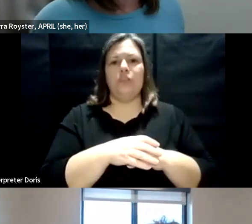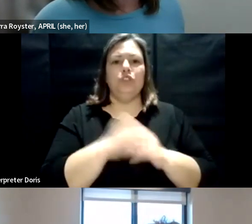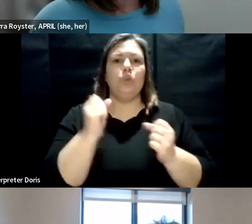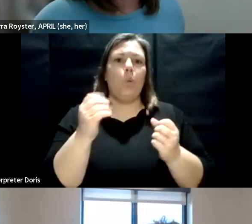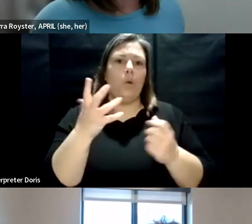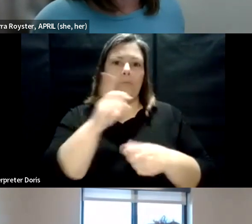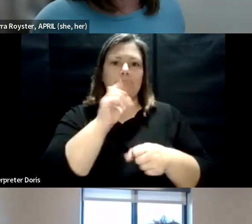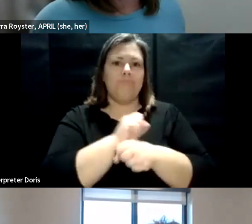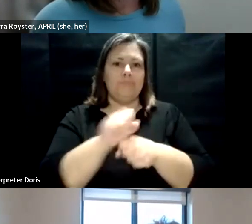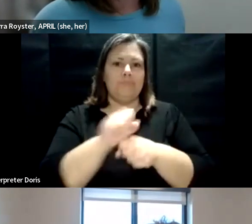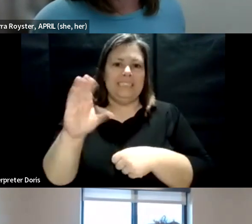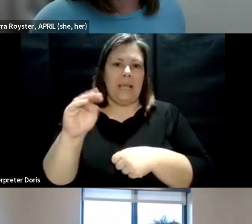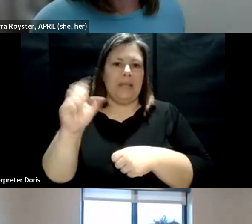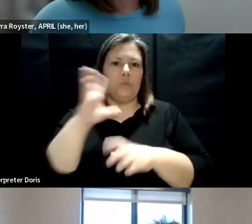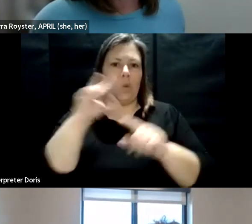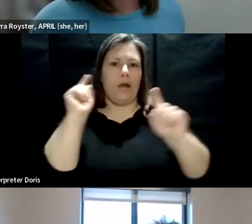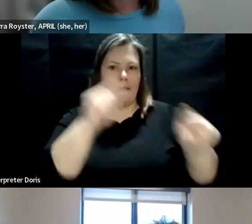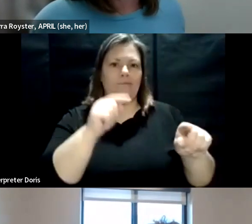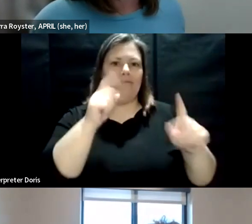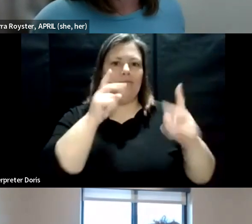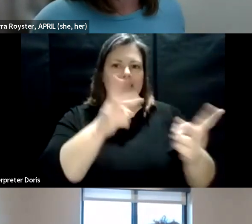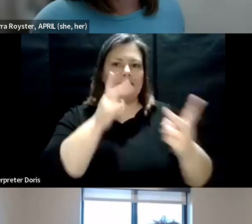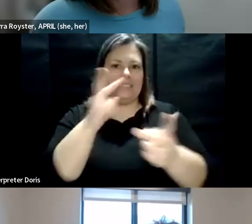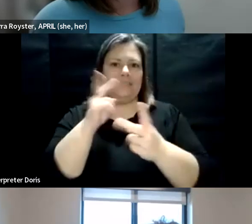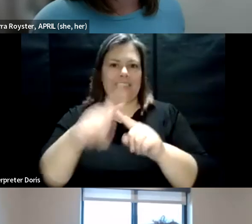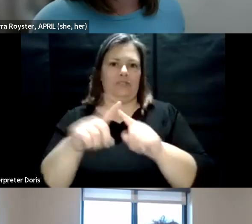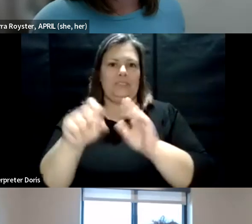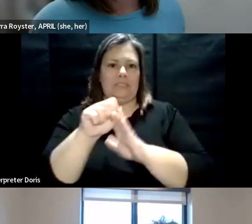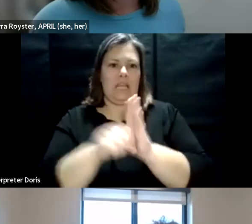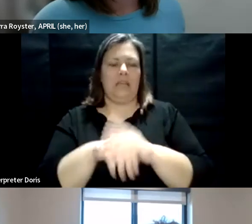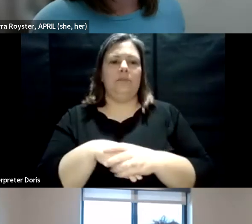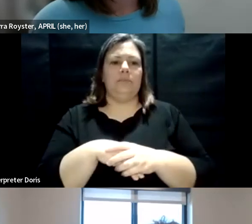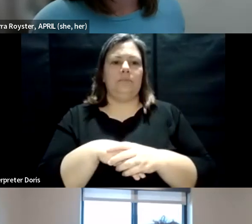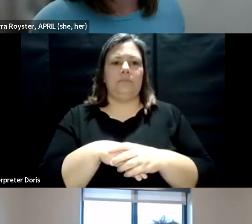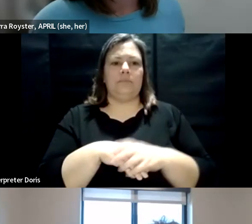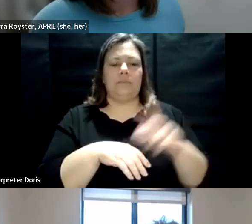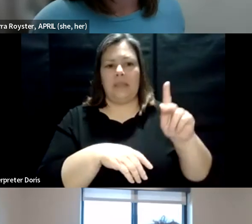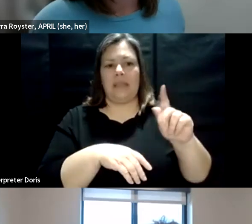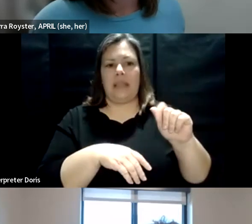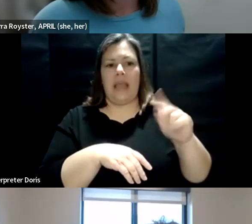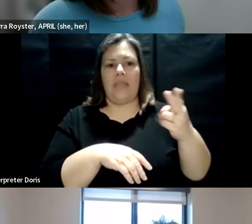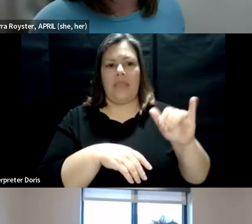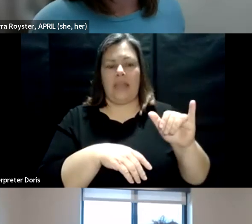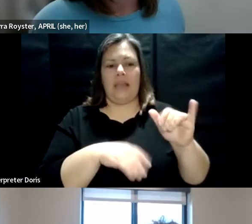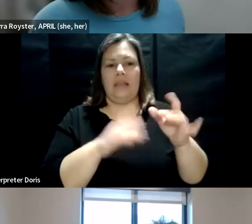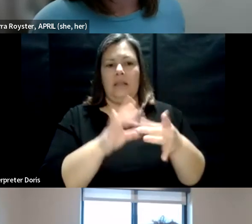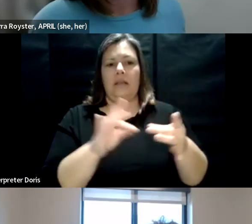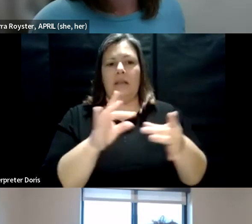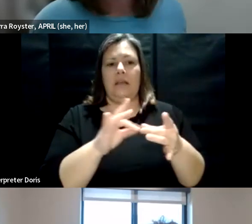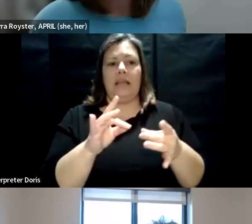Kimberly had a heightened security visit from CMS in South Carolina. So you know, they're happening all across the country. So you know, they are happening all across the country. Go ahead, Kathy